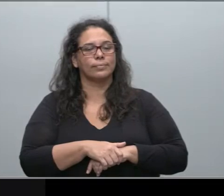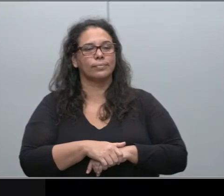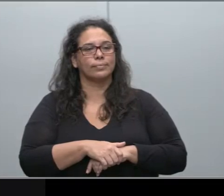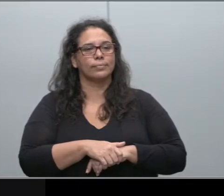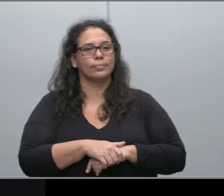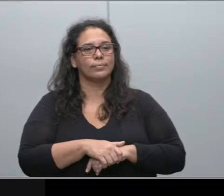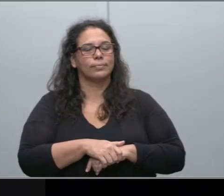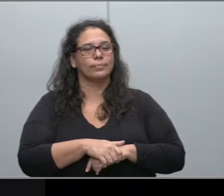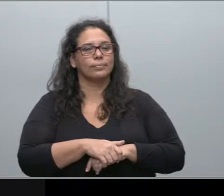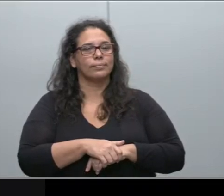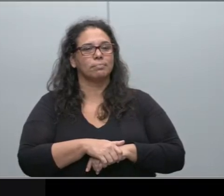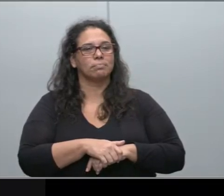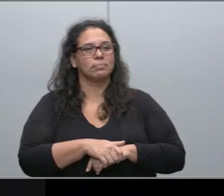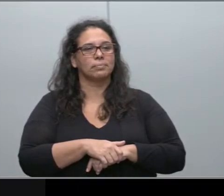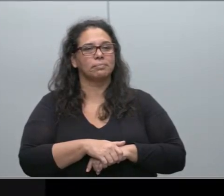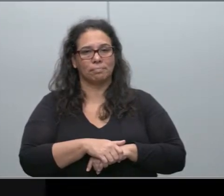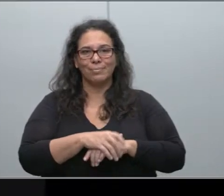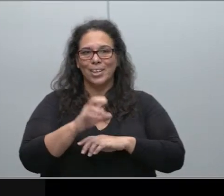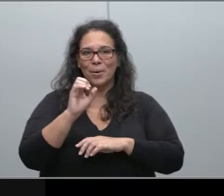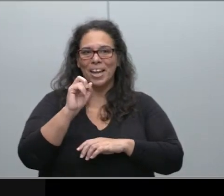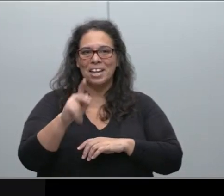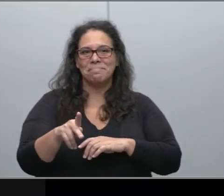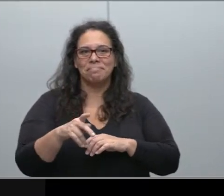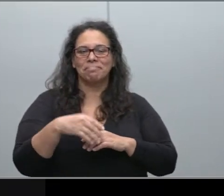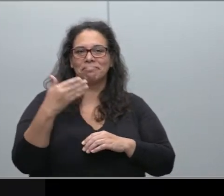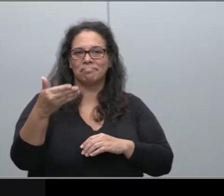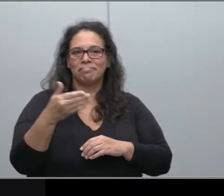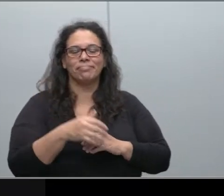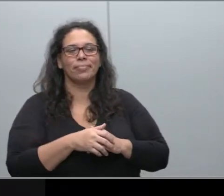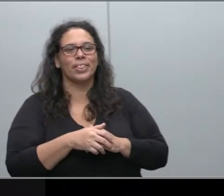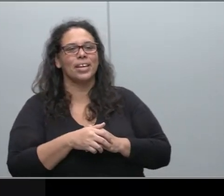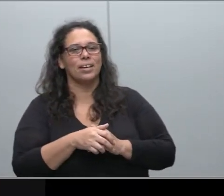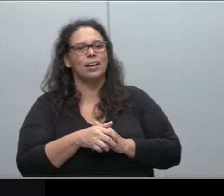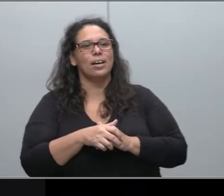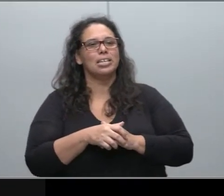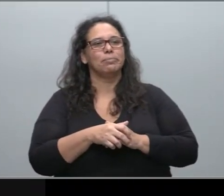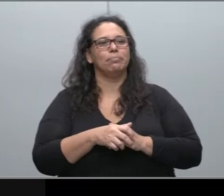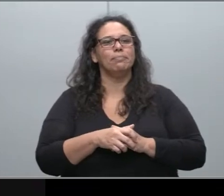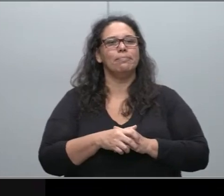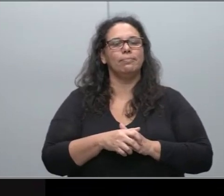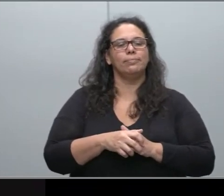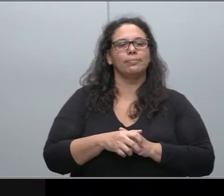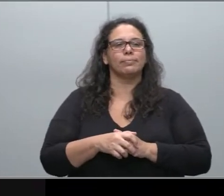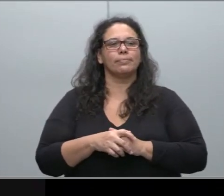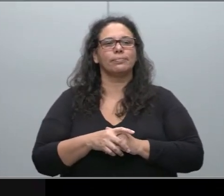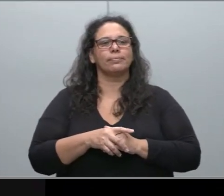Ooh, I like that. Can we talk about this one? And I'm gonna call on my colleague, Mr. Tagorda,